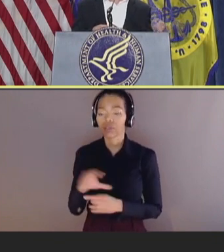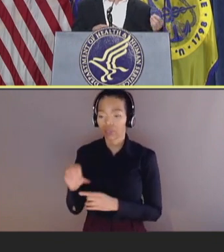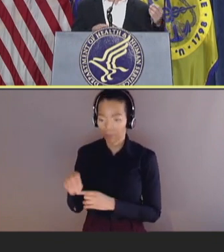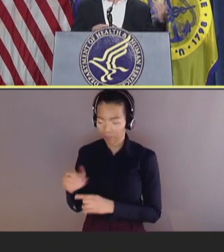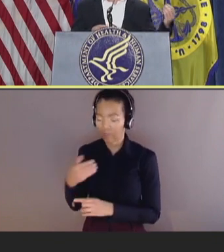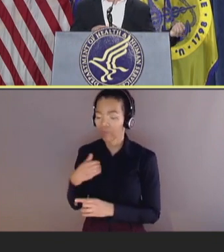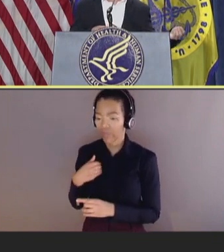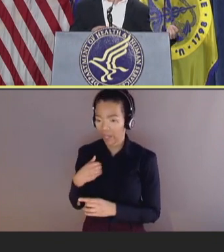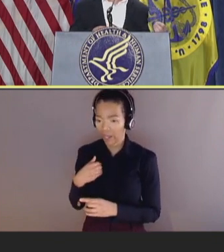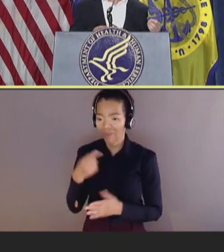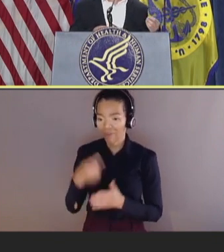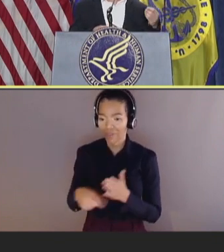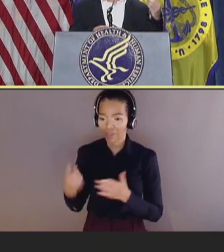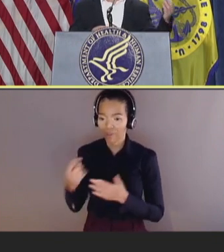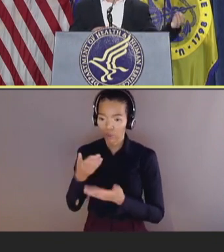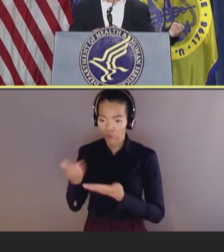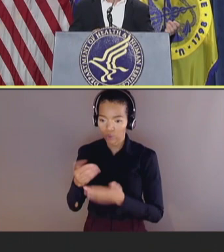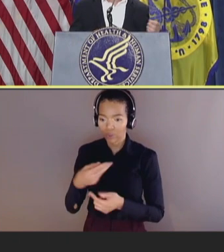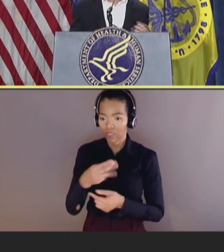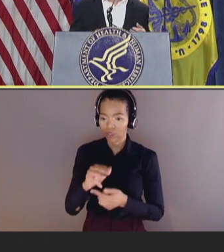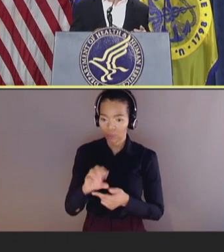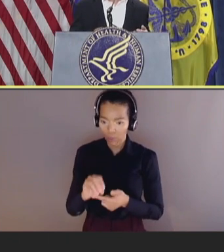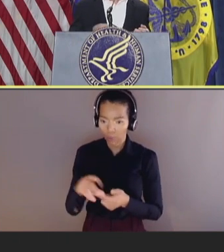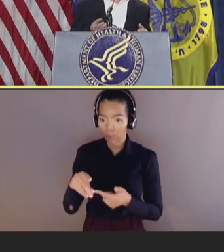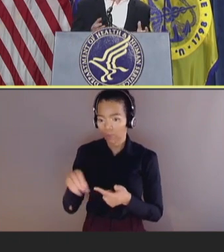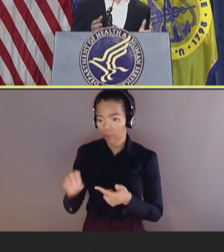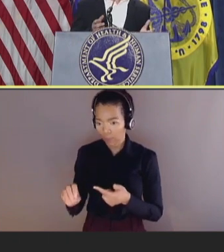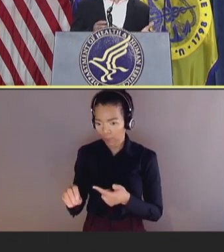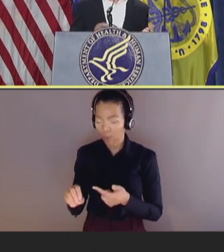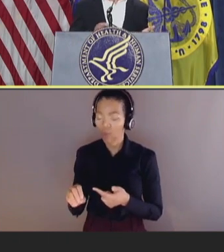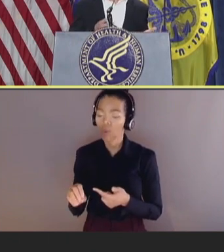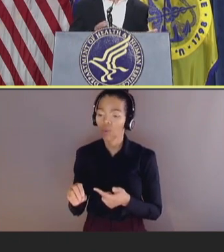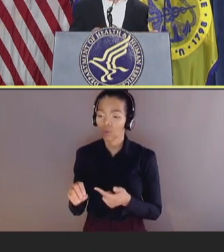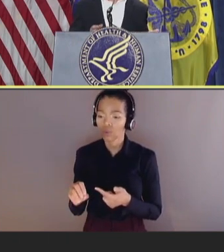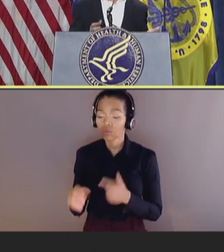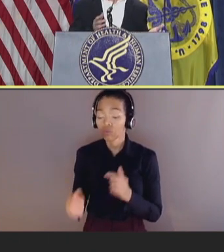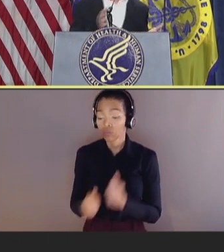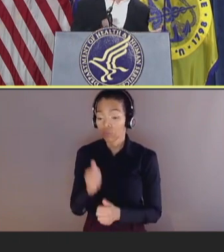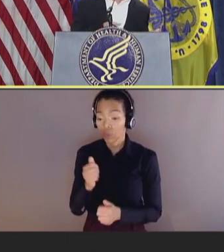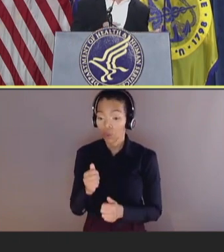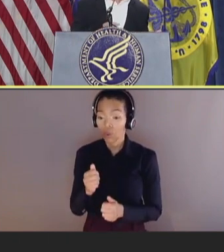arrangers, HMO arrangement, PPO arrangement, majority of providers report breaking even on